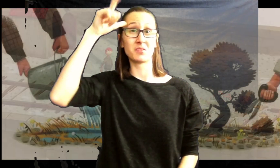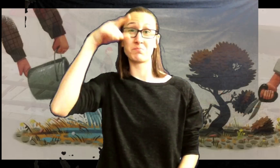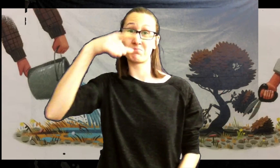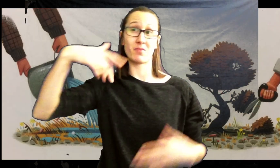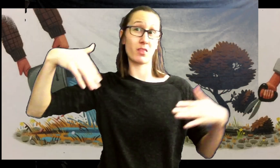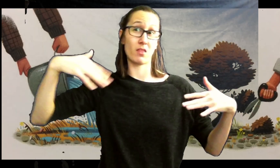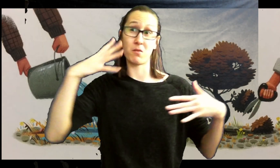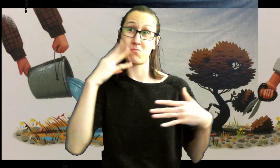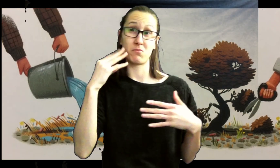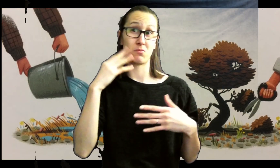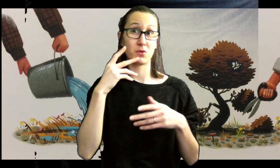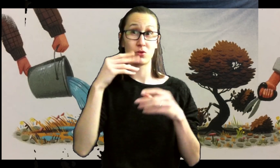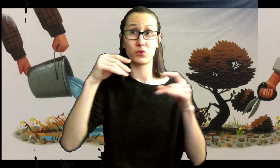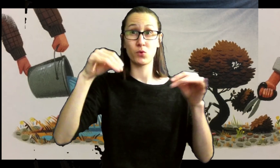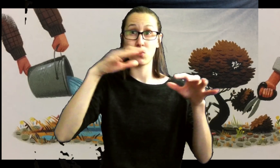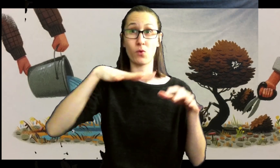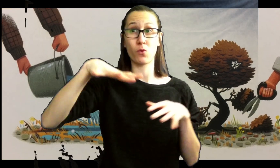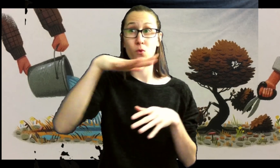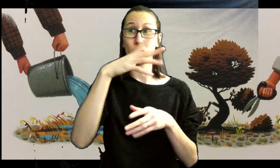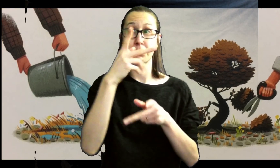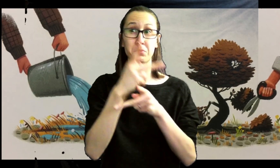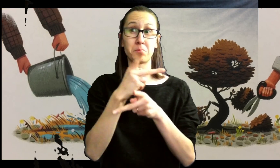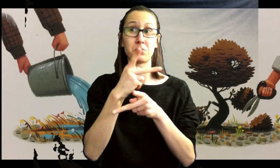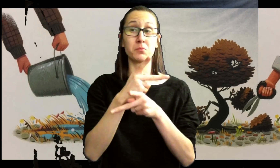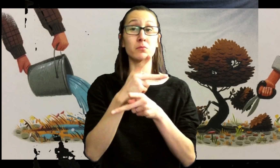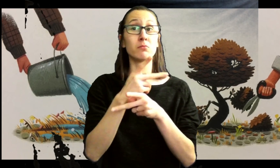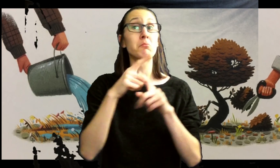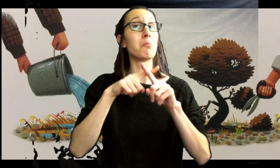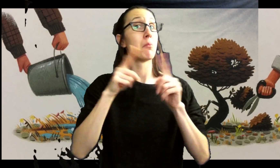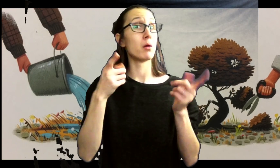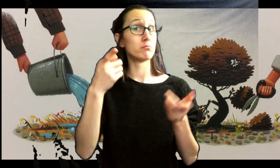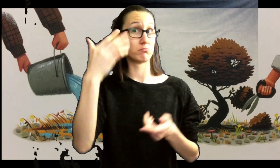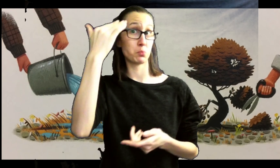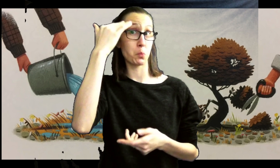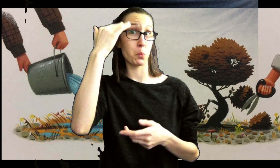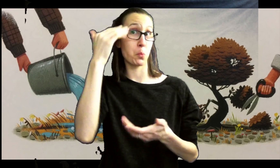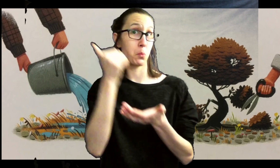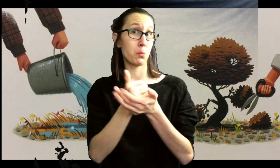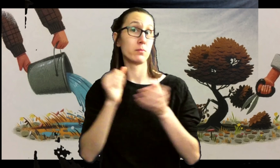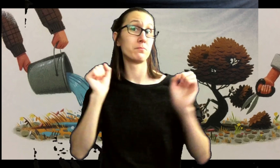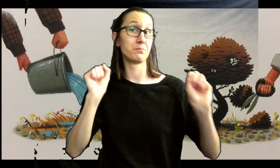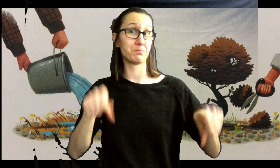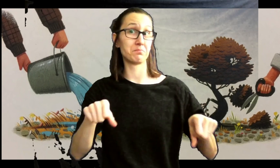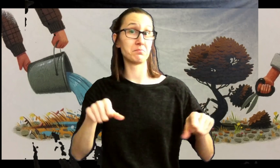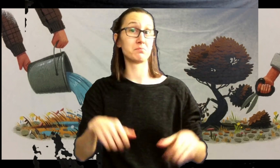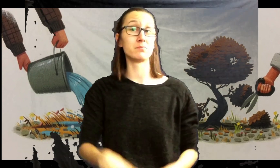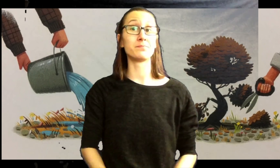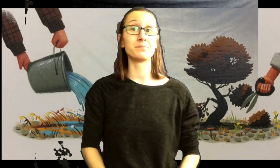Liam may not have been a gardener, but he knew that he could help.